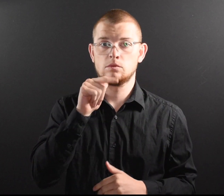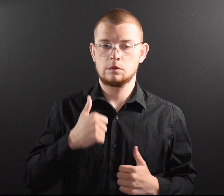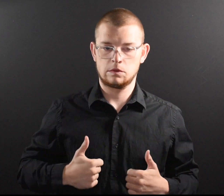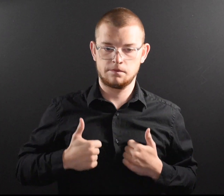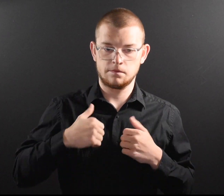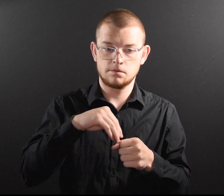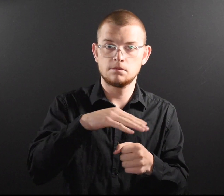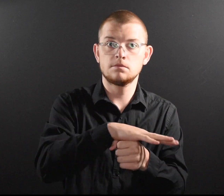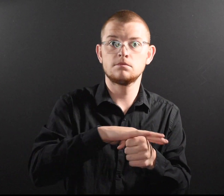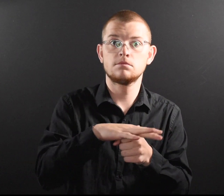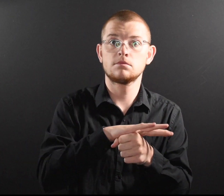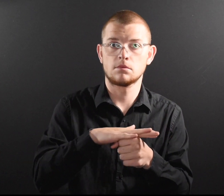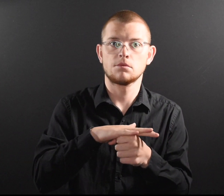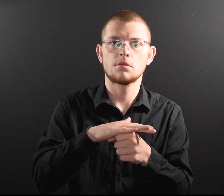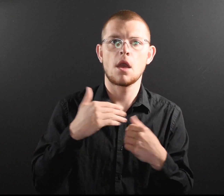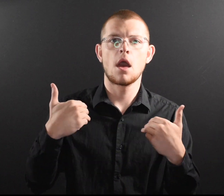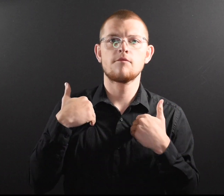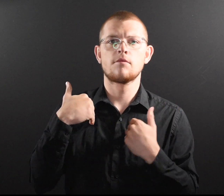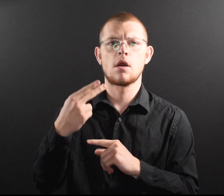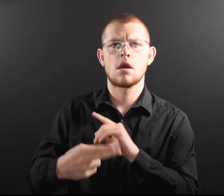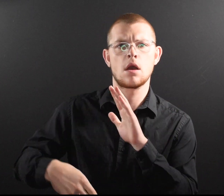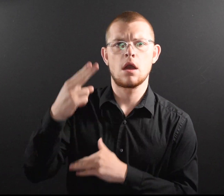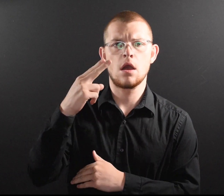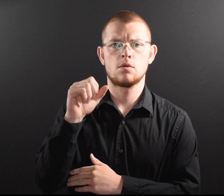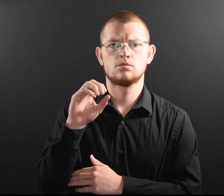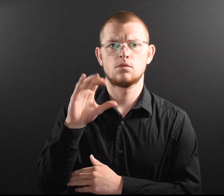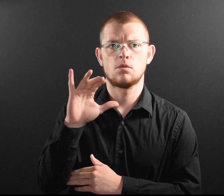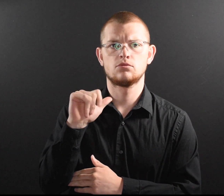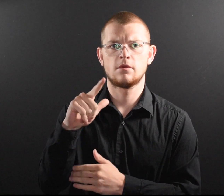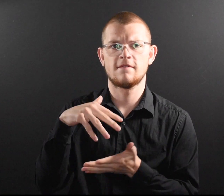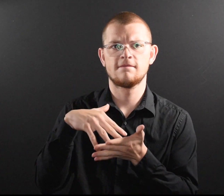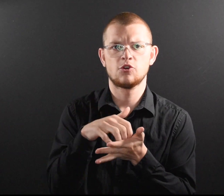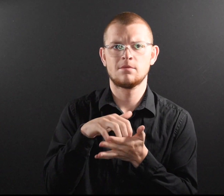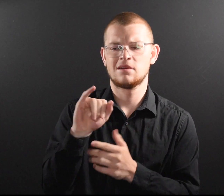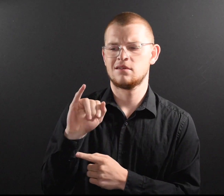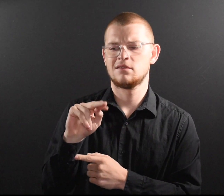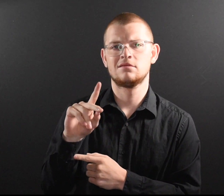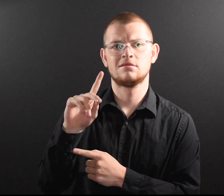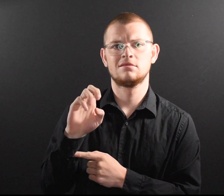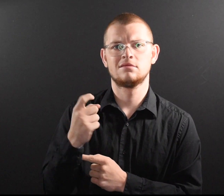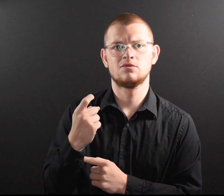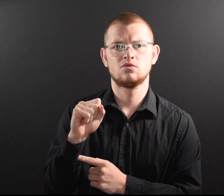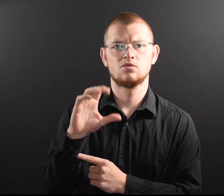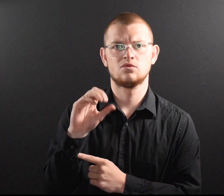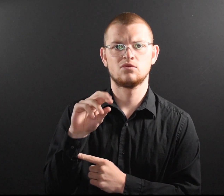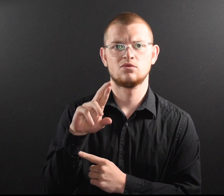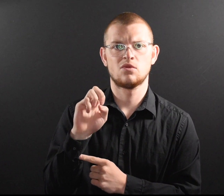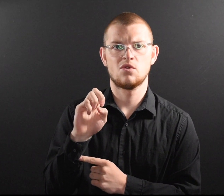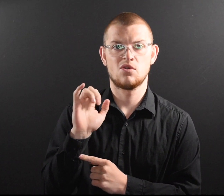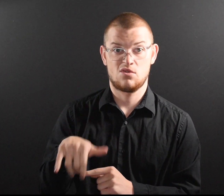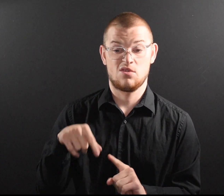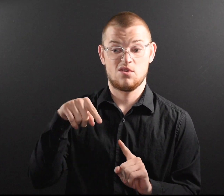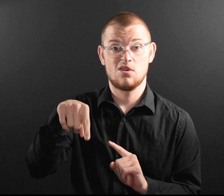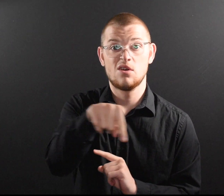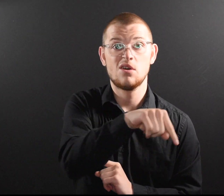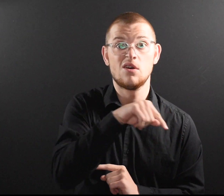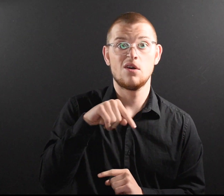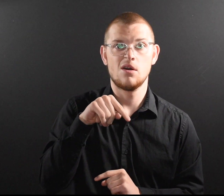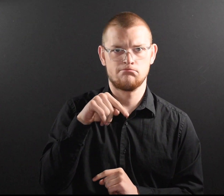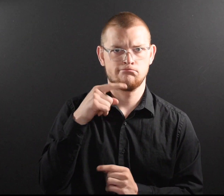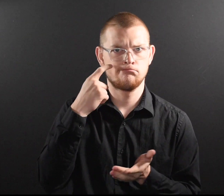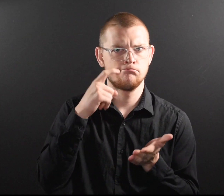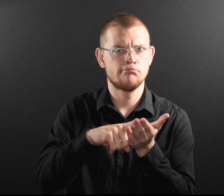area with a high Social Vulnerability Index score have been disproportionately affected by COVID-19,